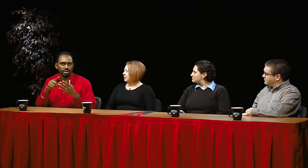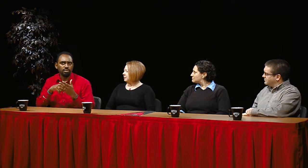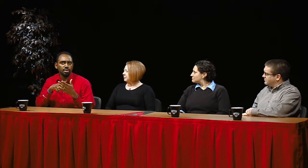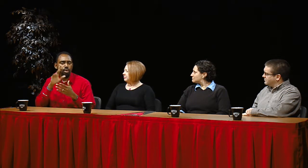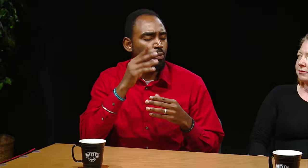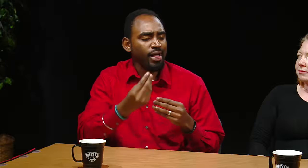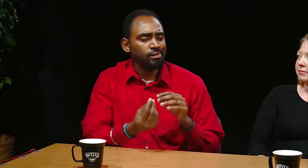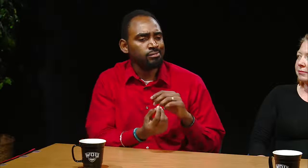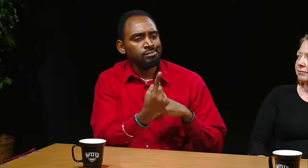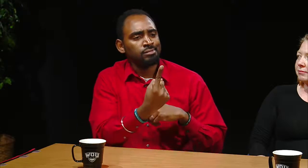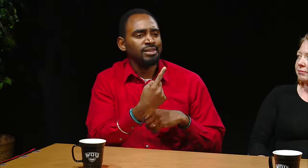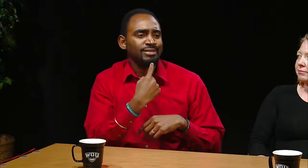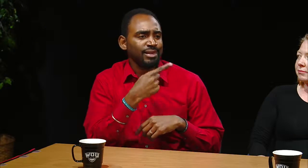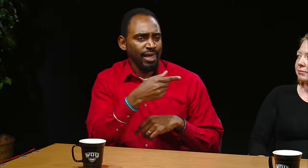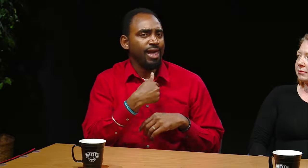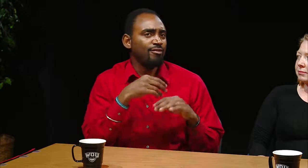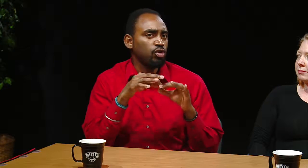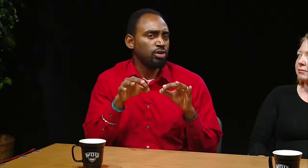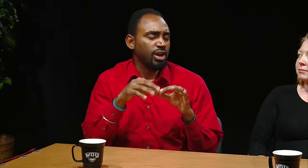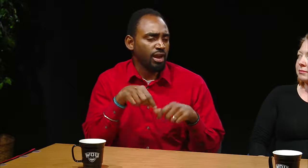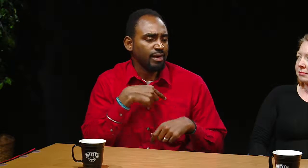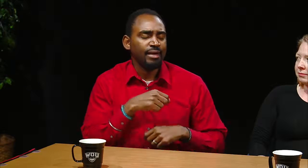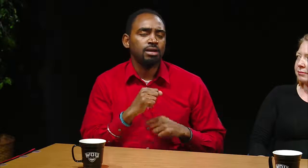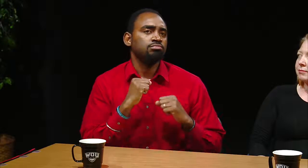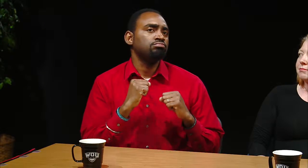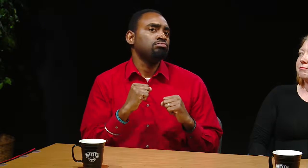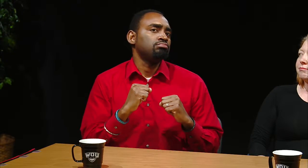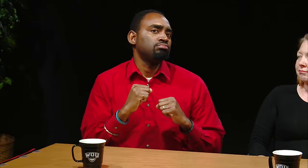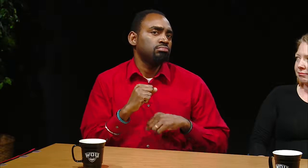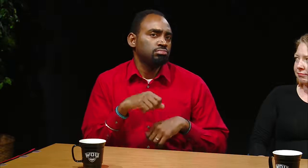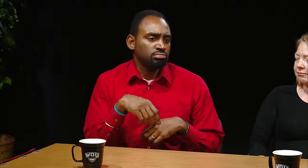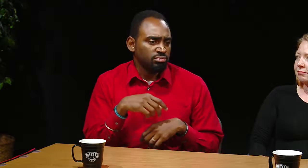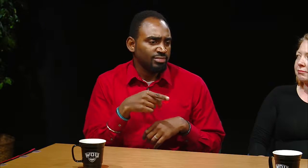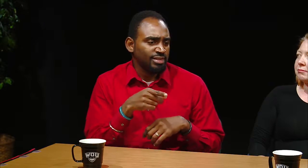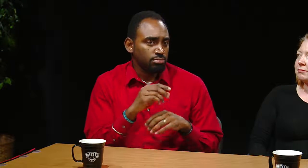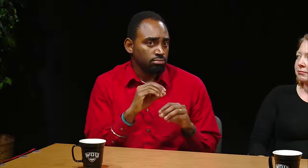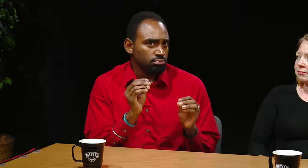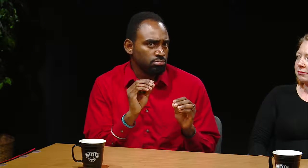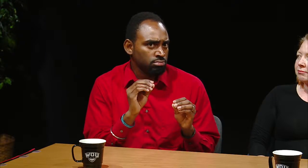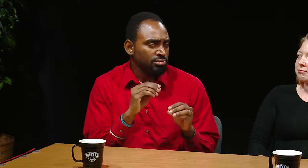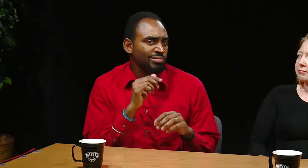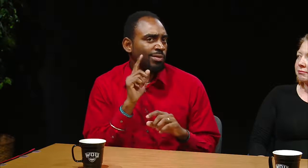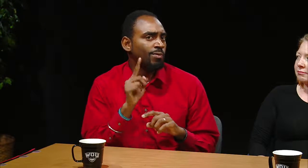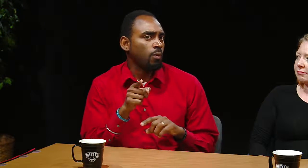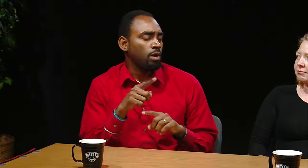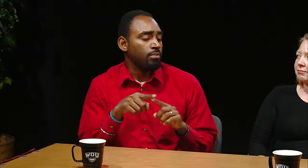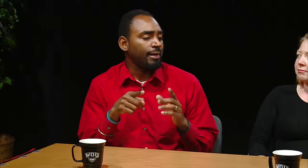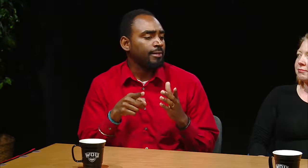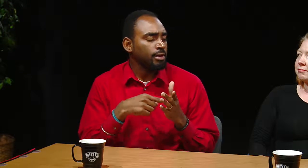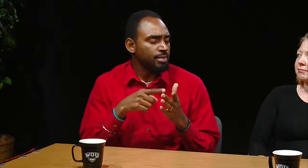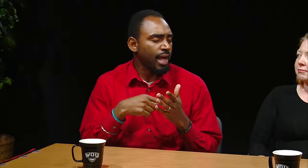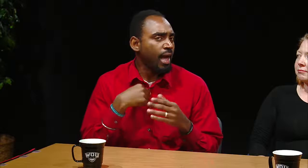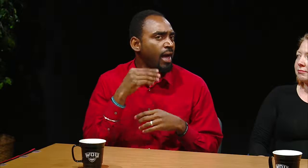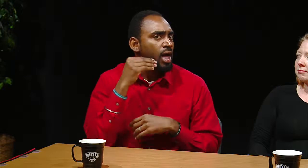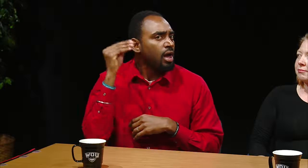Yeah, great question. So my first time that I captioned a video was when we were looking to adopt children,